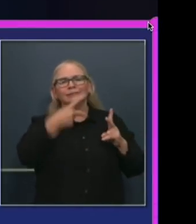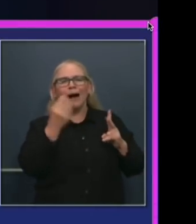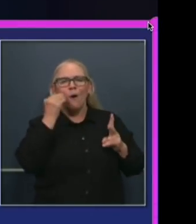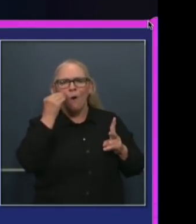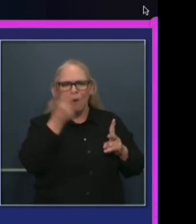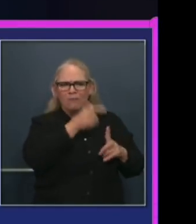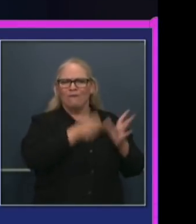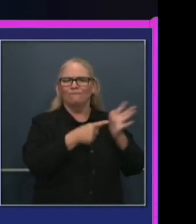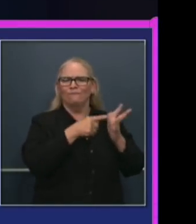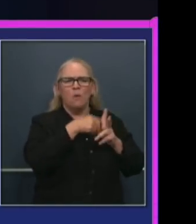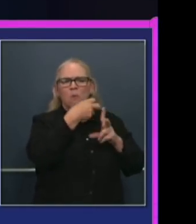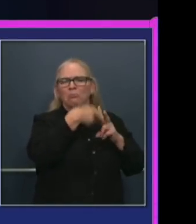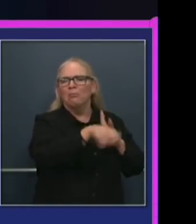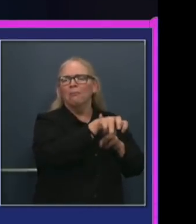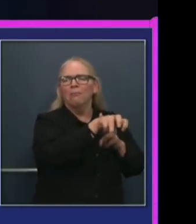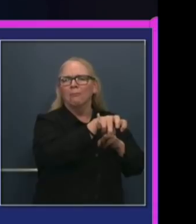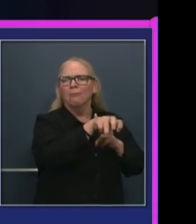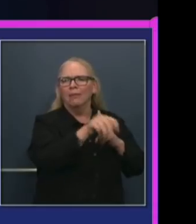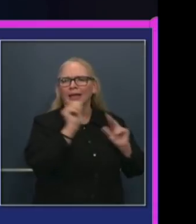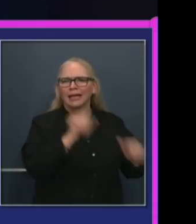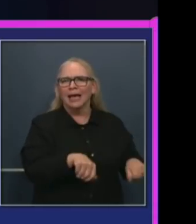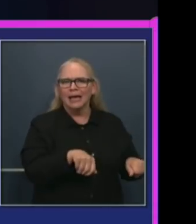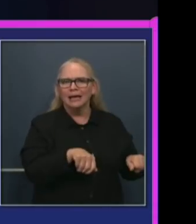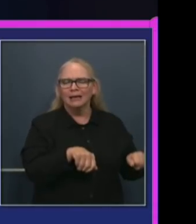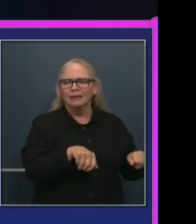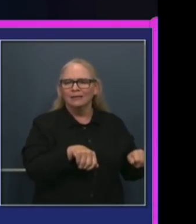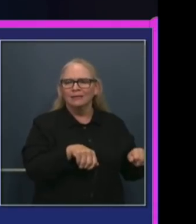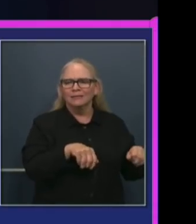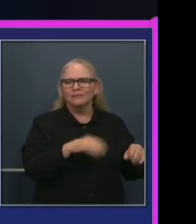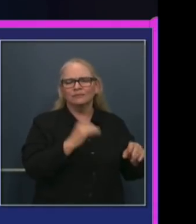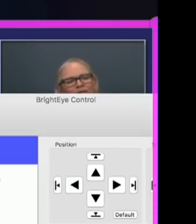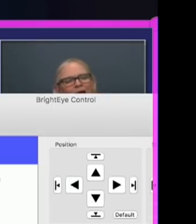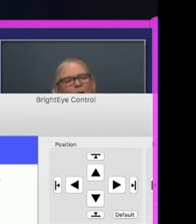SPACE, HOUSEHOLD SPACE AND MAY